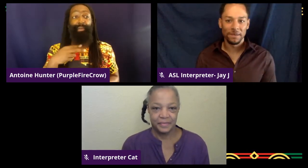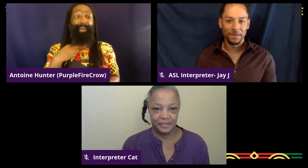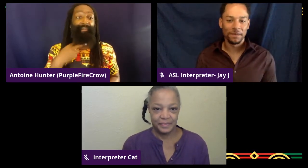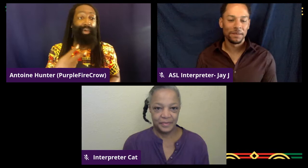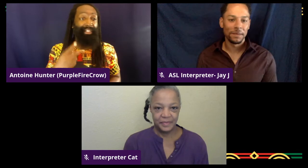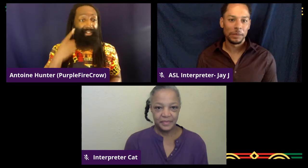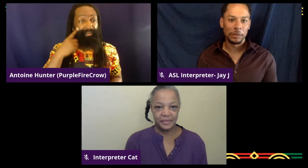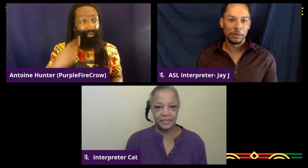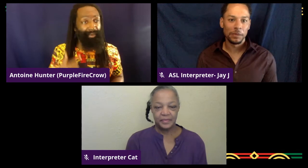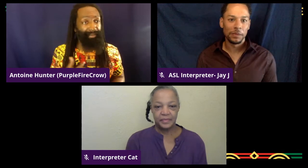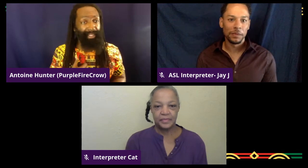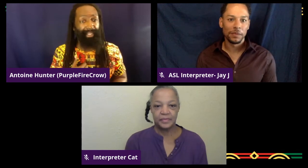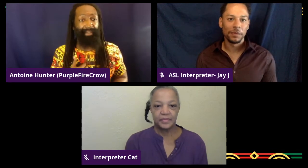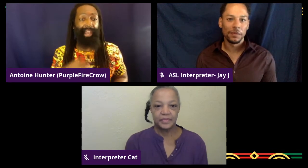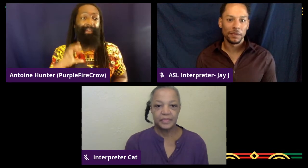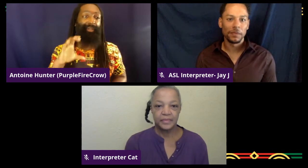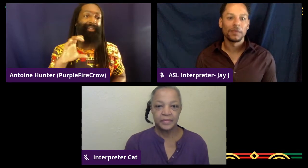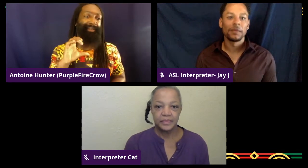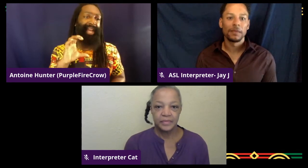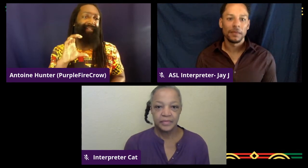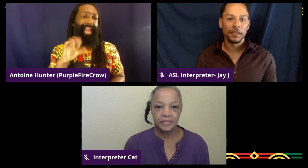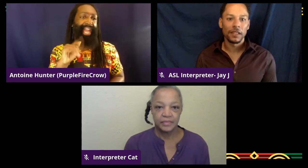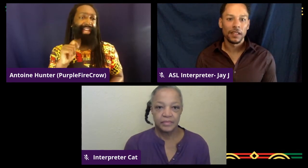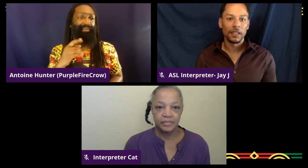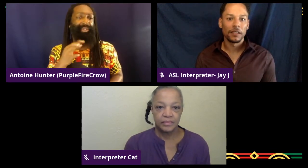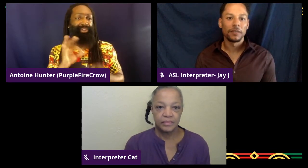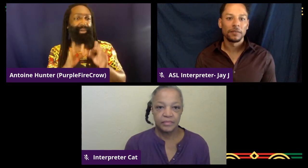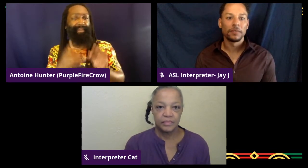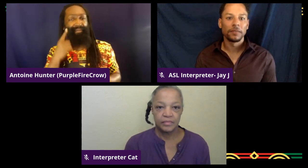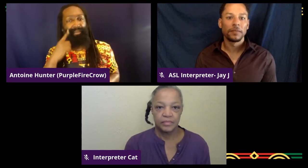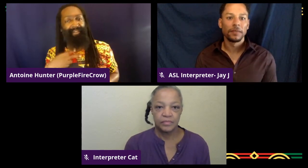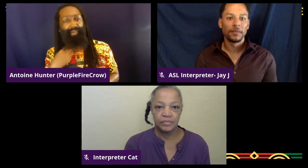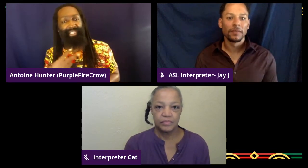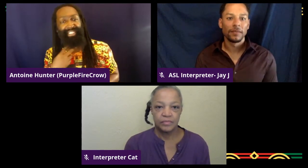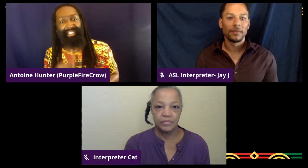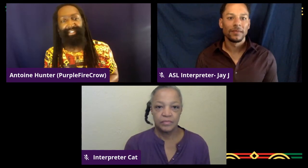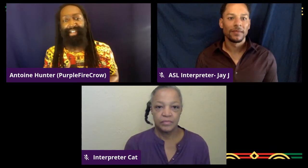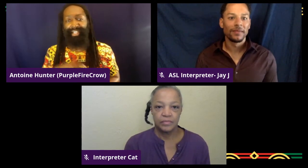So they will be voicing for me. We have Cat who'll interpret for me voicing.